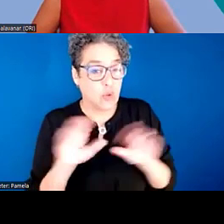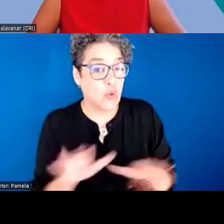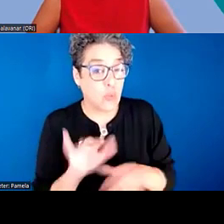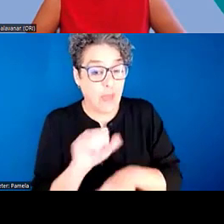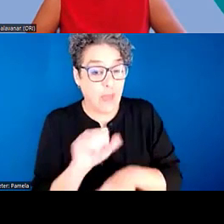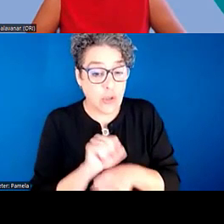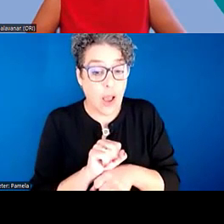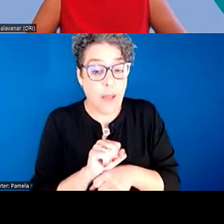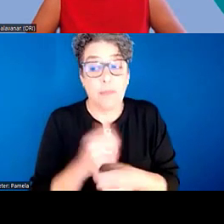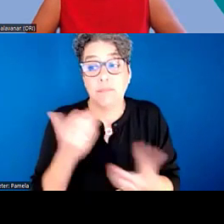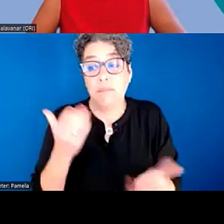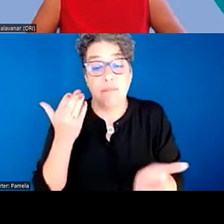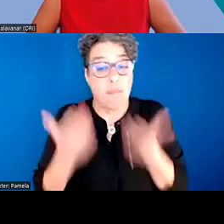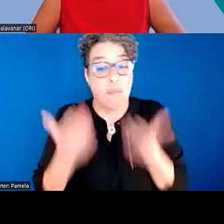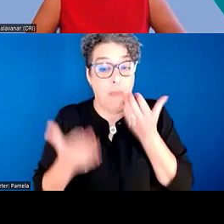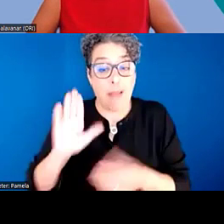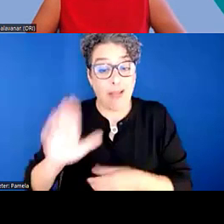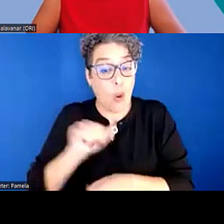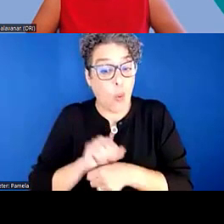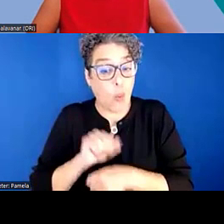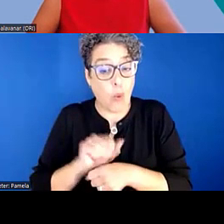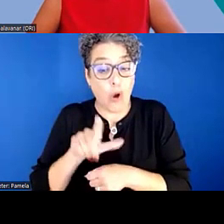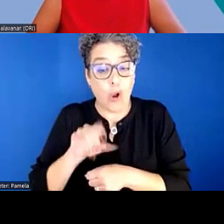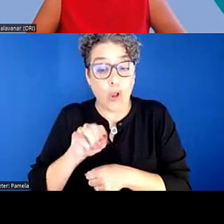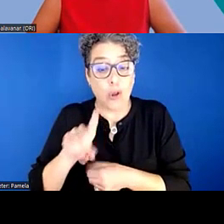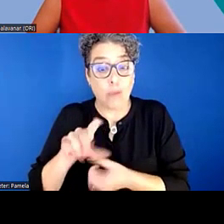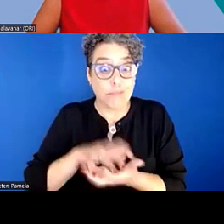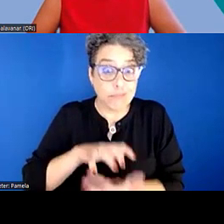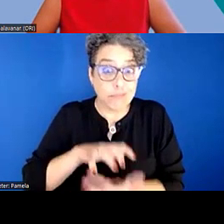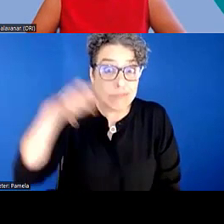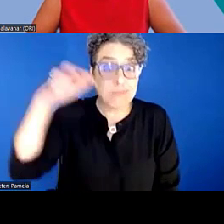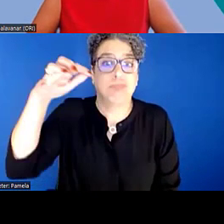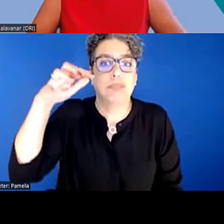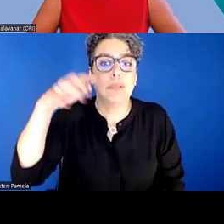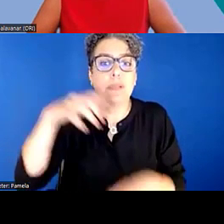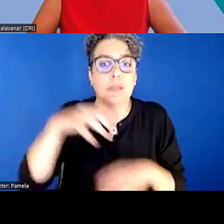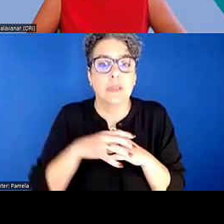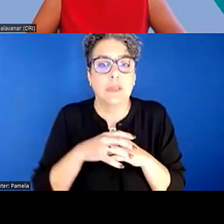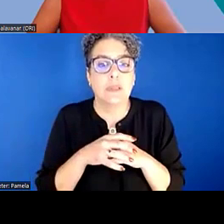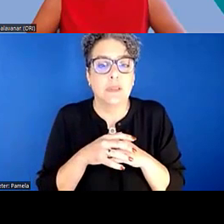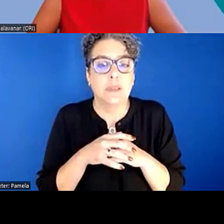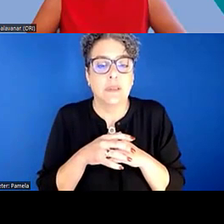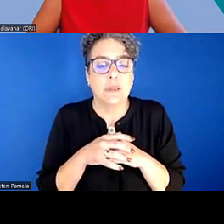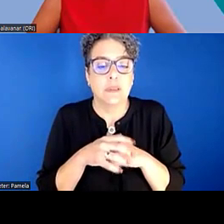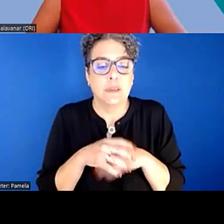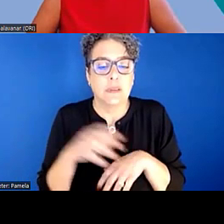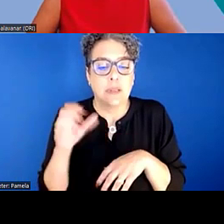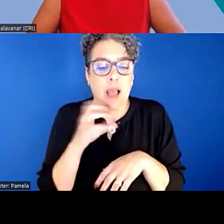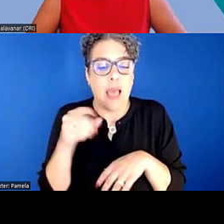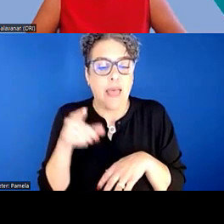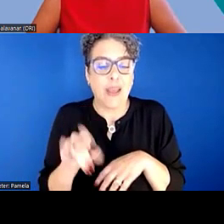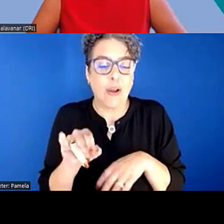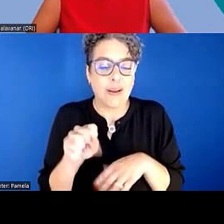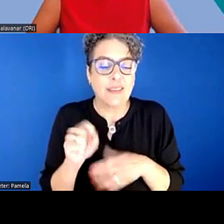and there is incentives for recruiting patients and so on. So ..